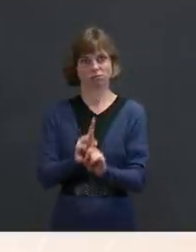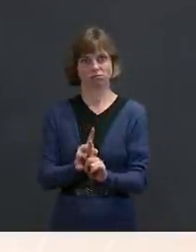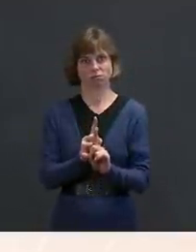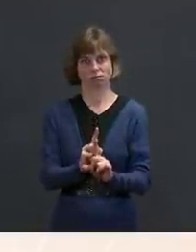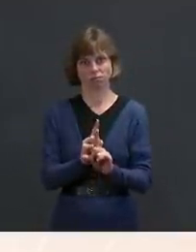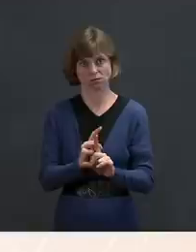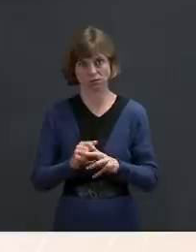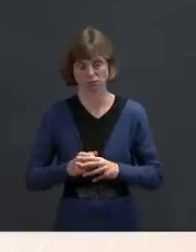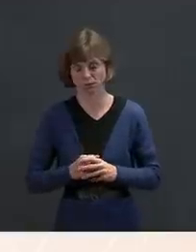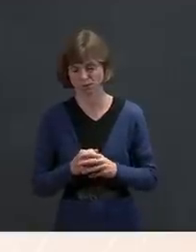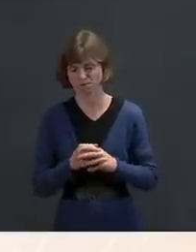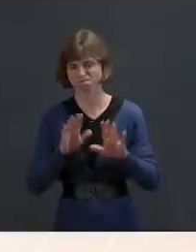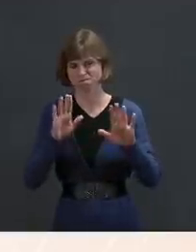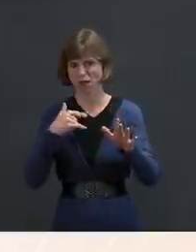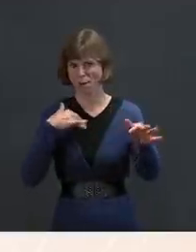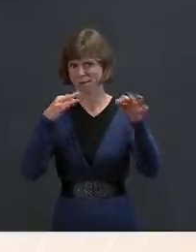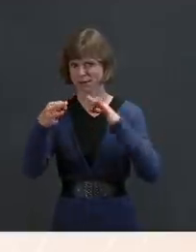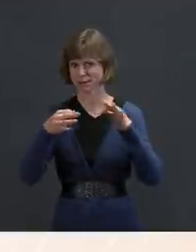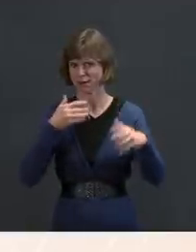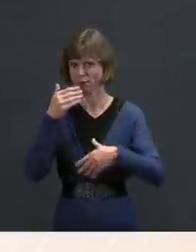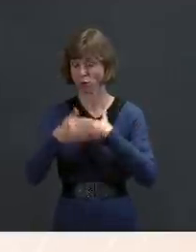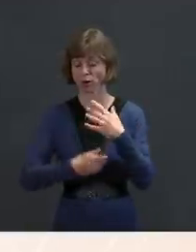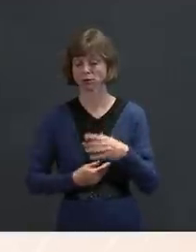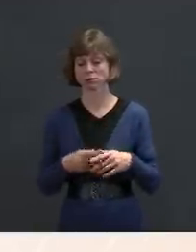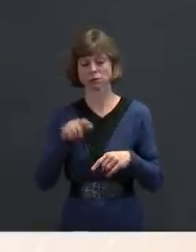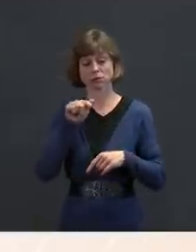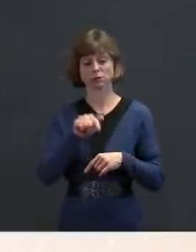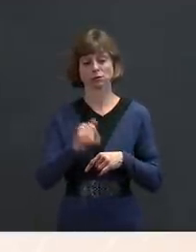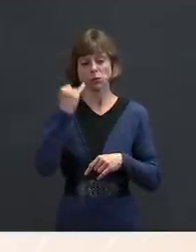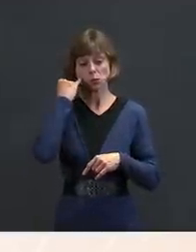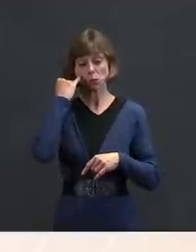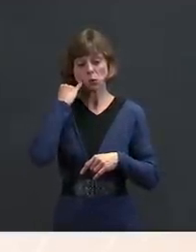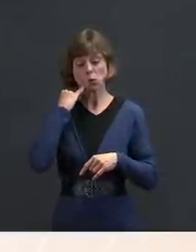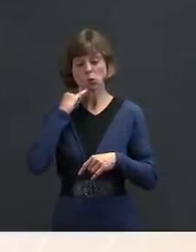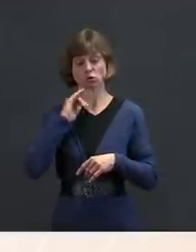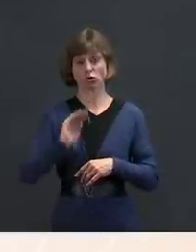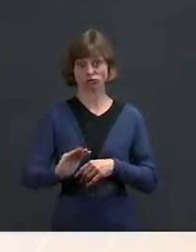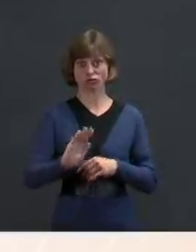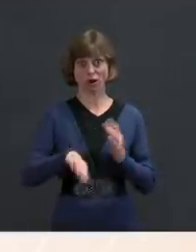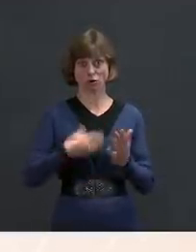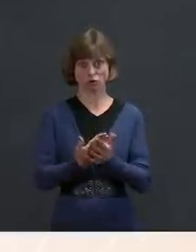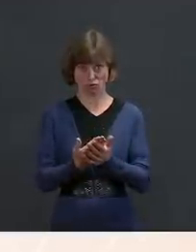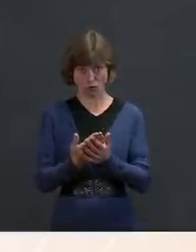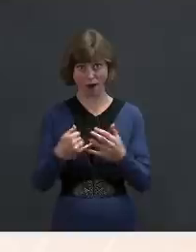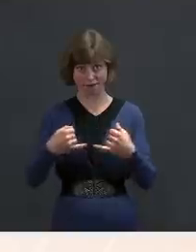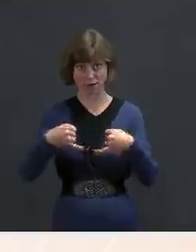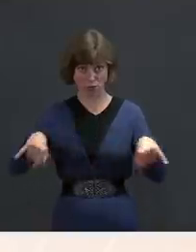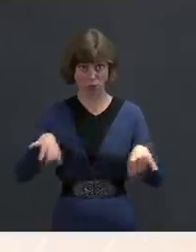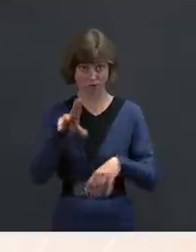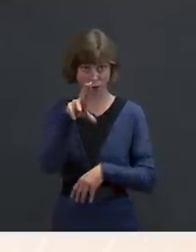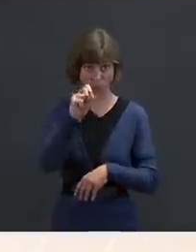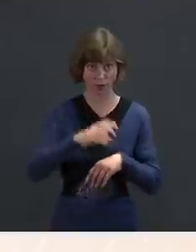When an unaccompanied child reaches the border and comes in between the ports of entry,